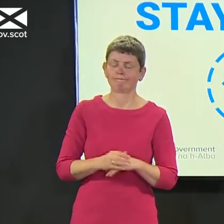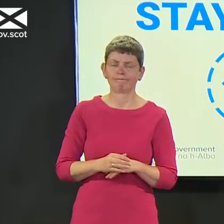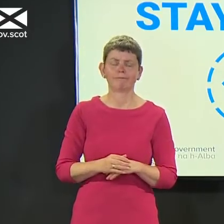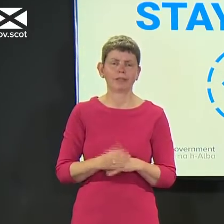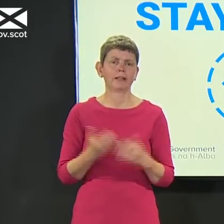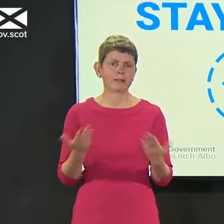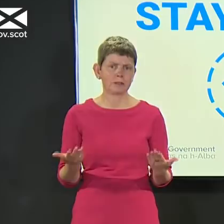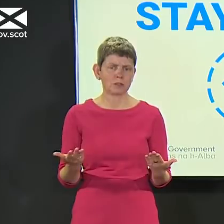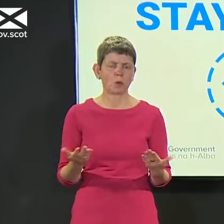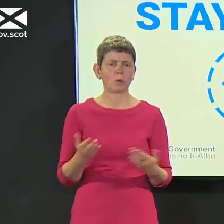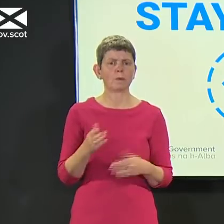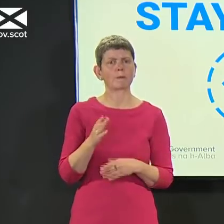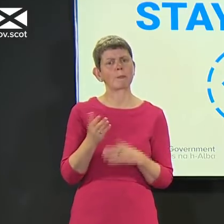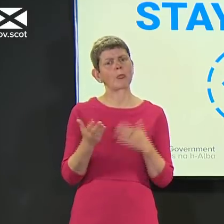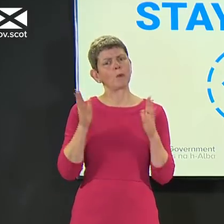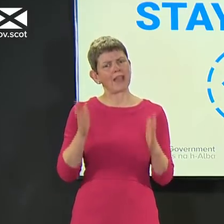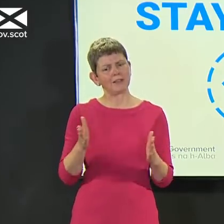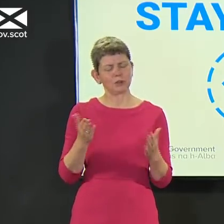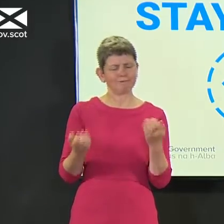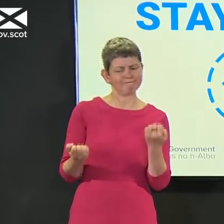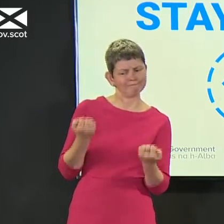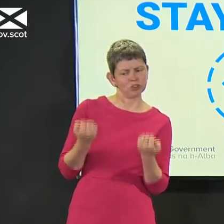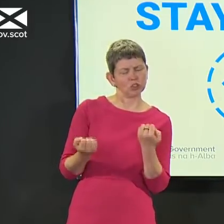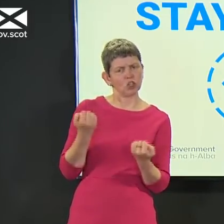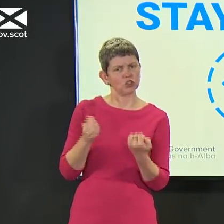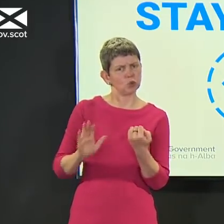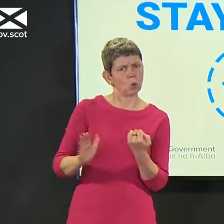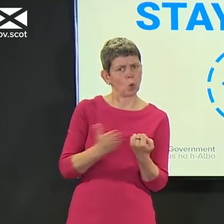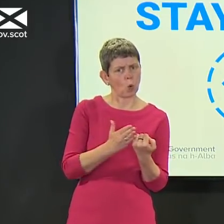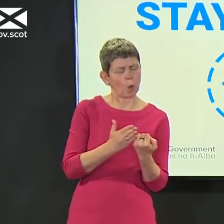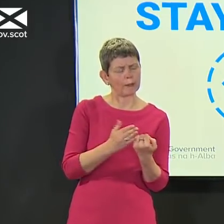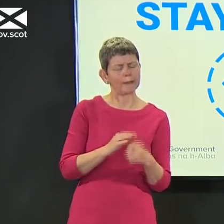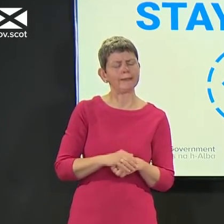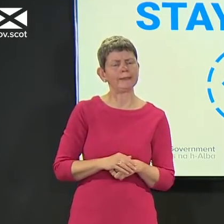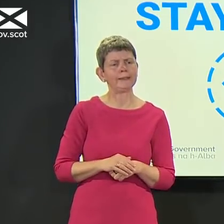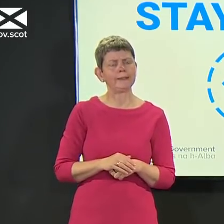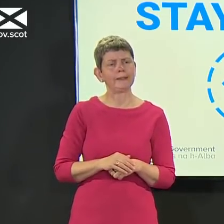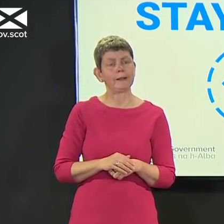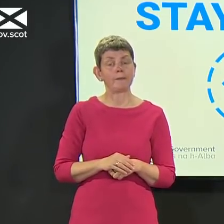beach so we've got to balance all of that I've all along and sometimes people who have agreed with